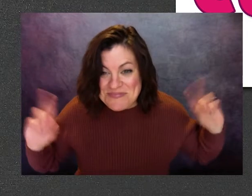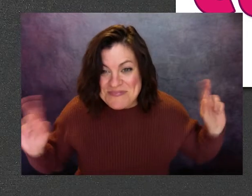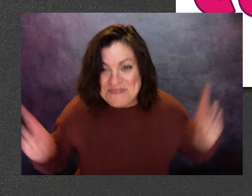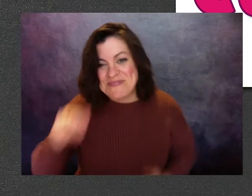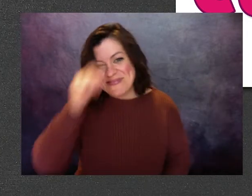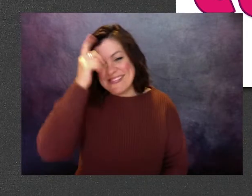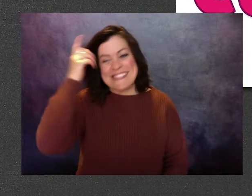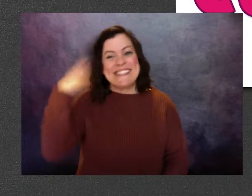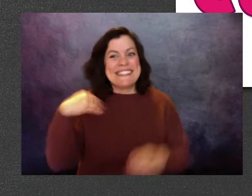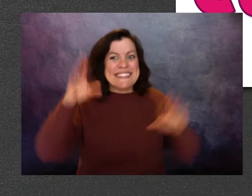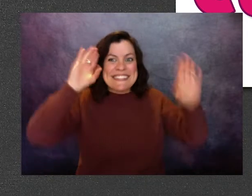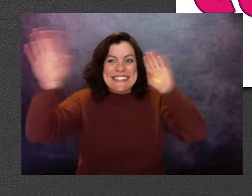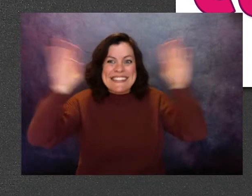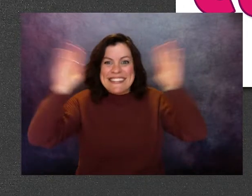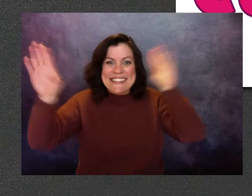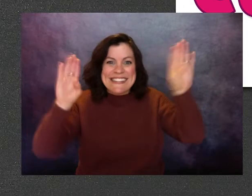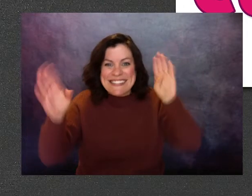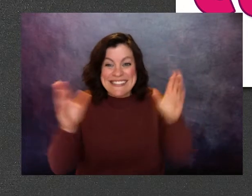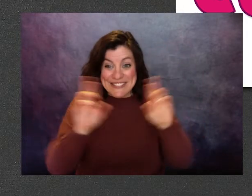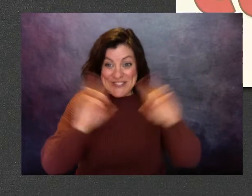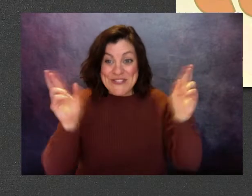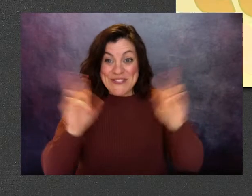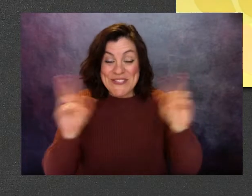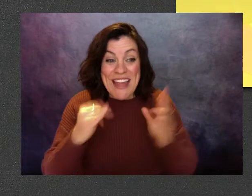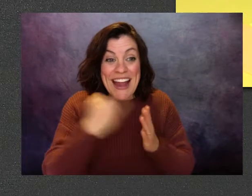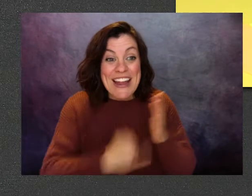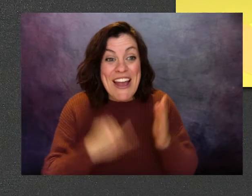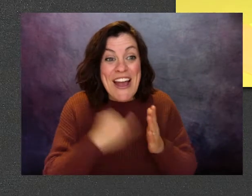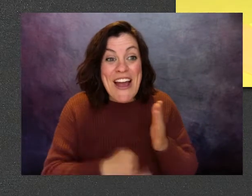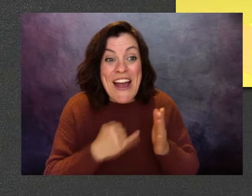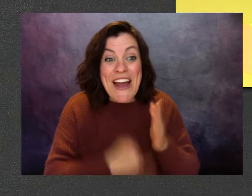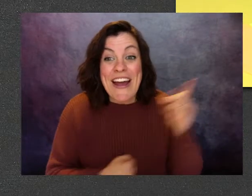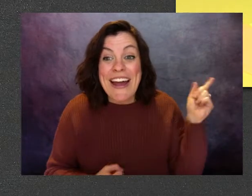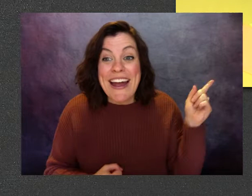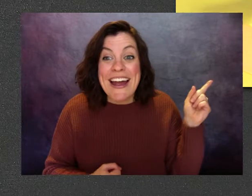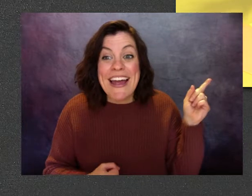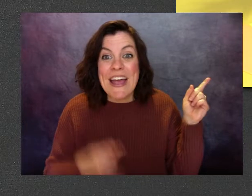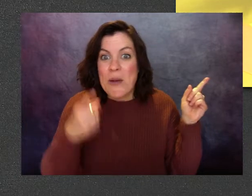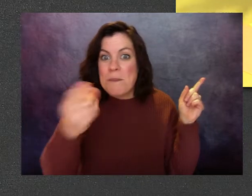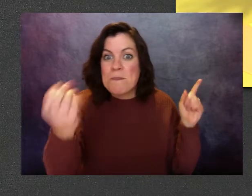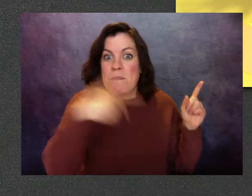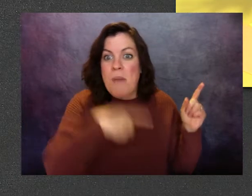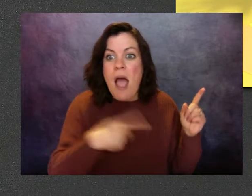Hi everybody. It's Ms. Chelsea and we are back for craft time